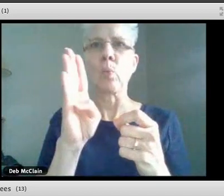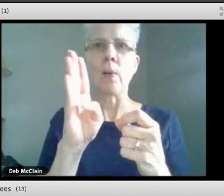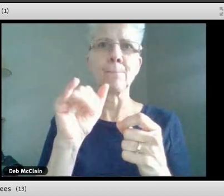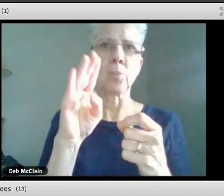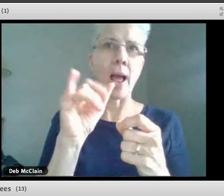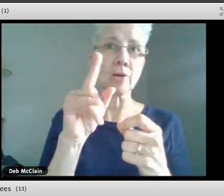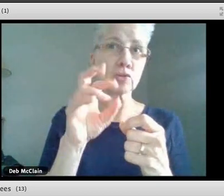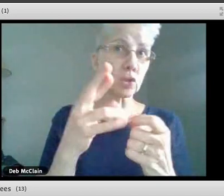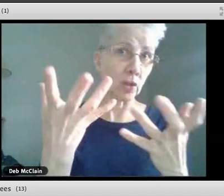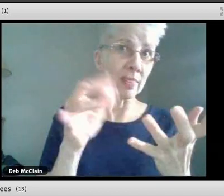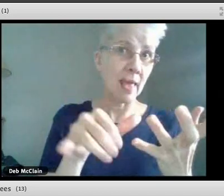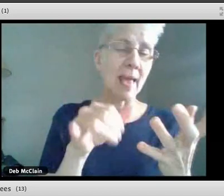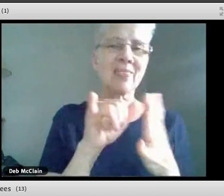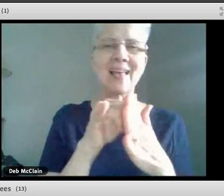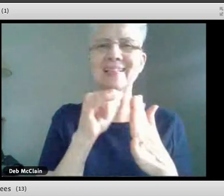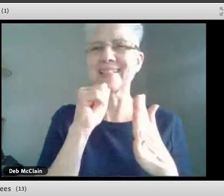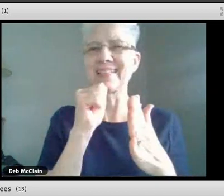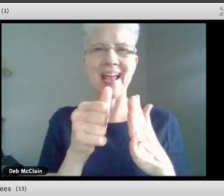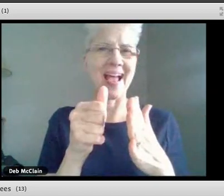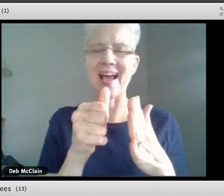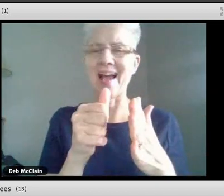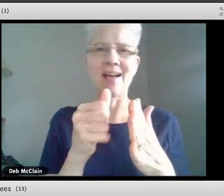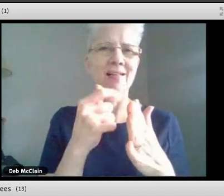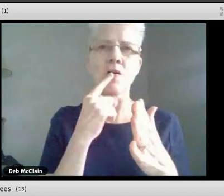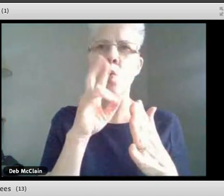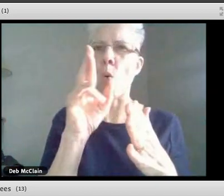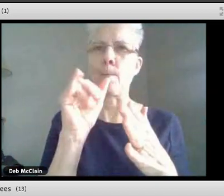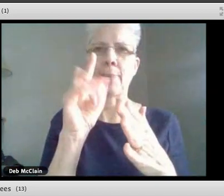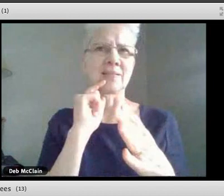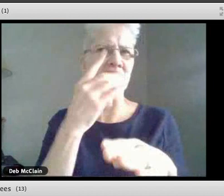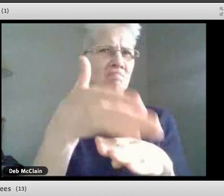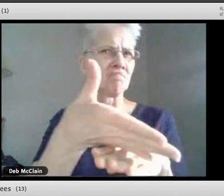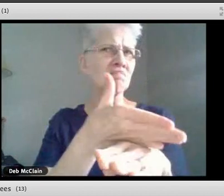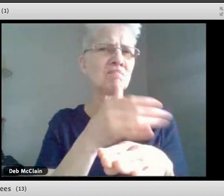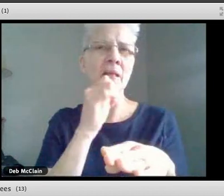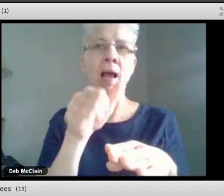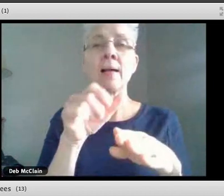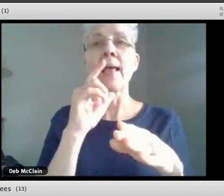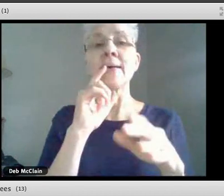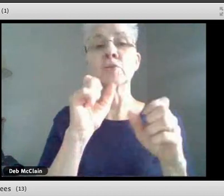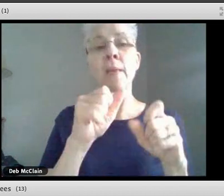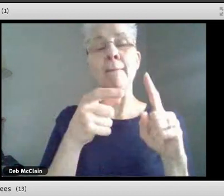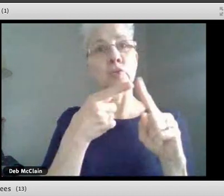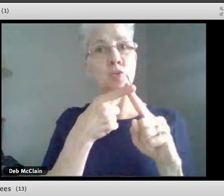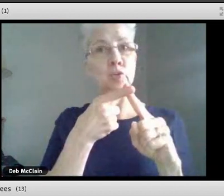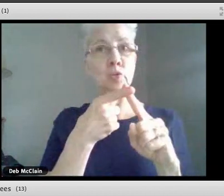That's not robust, and it also has to be able, the content, has to be, if it's updated,